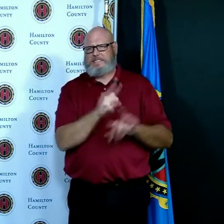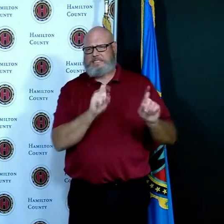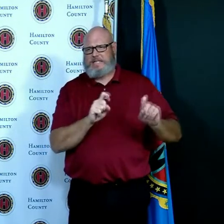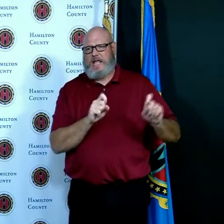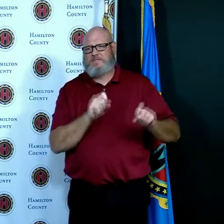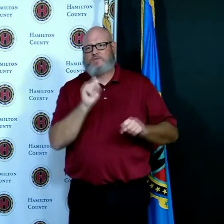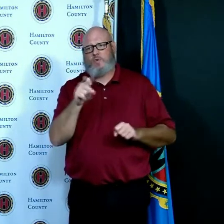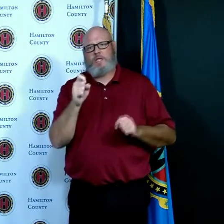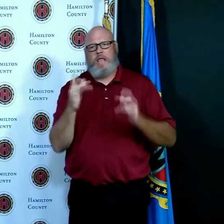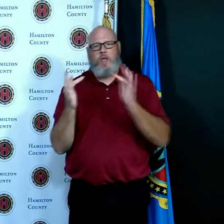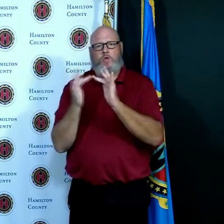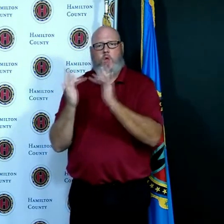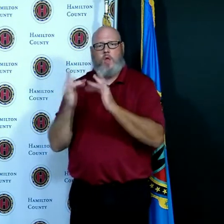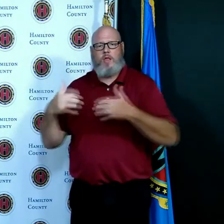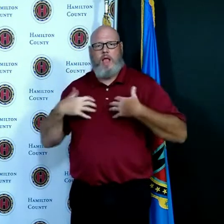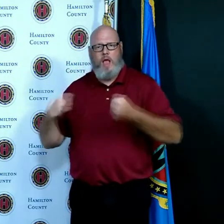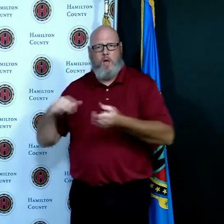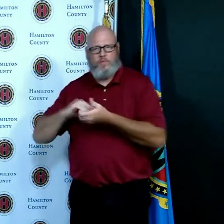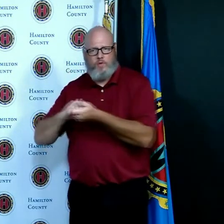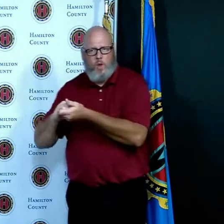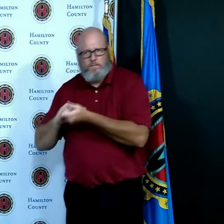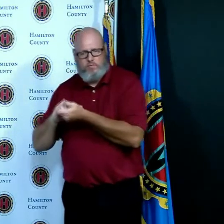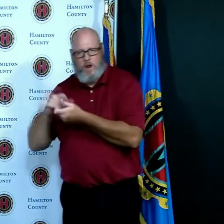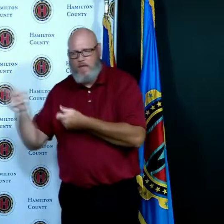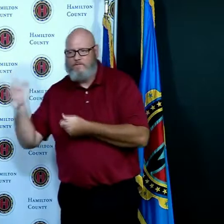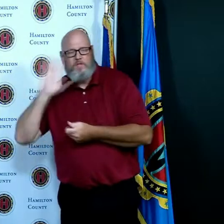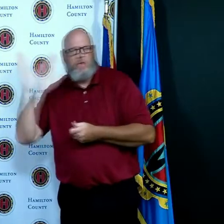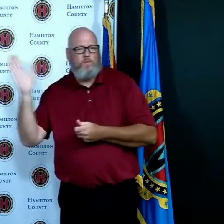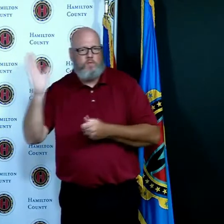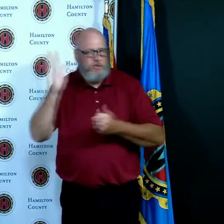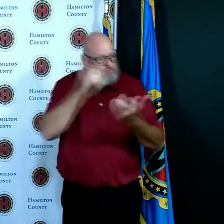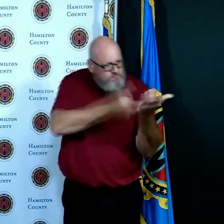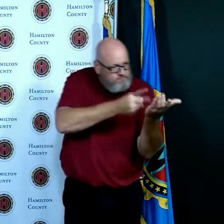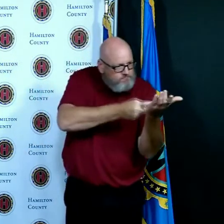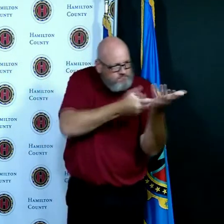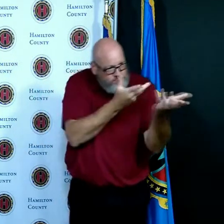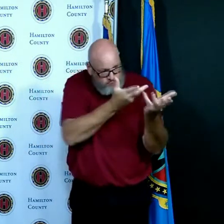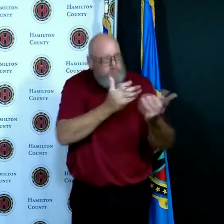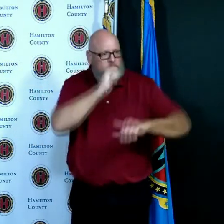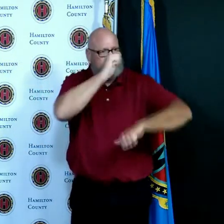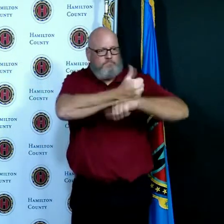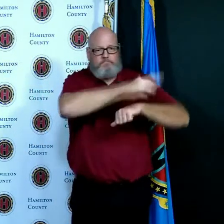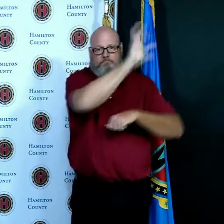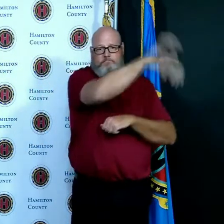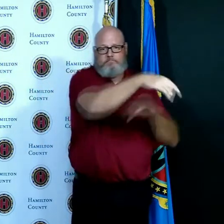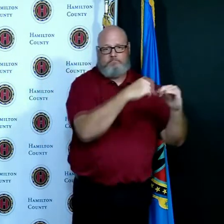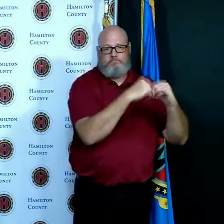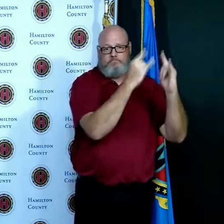and ask them to come into that facility and do testing I think it's a really it